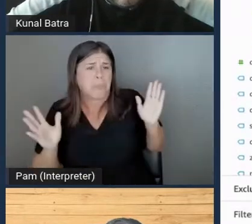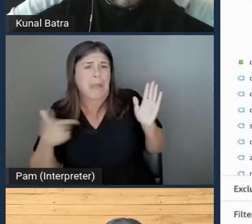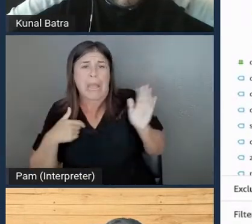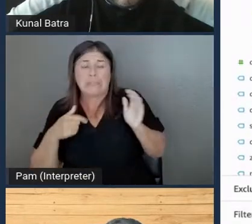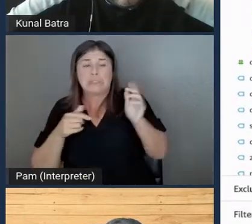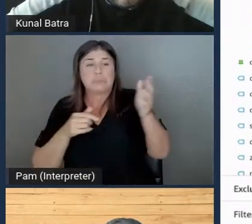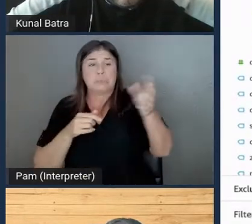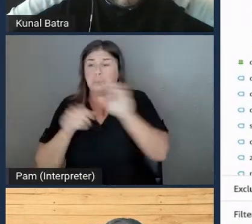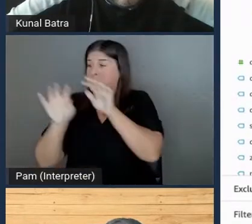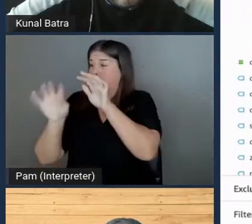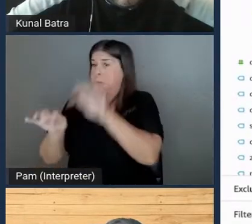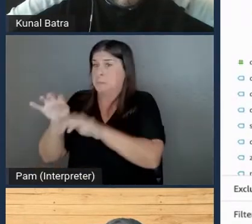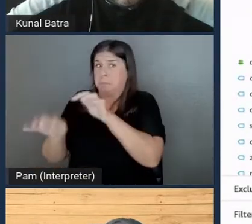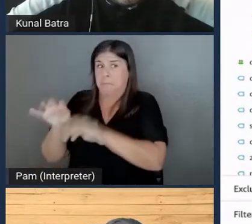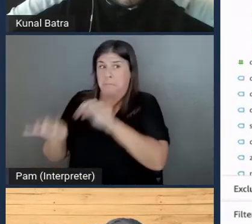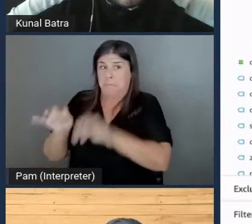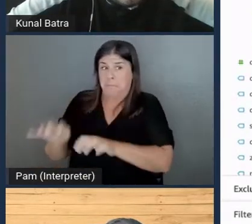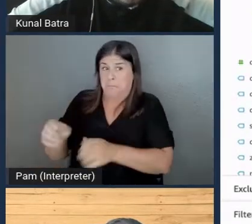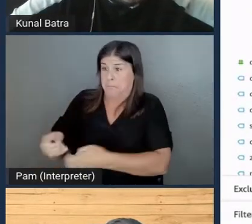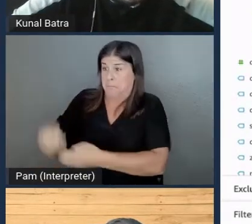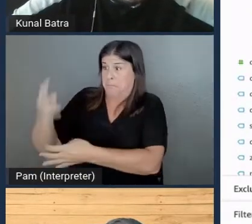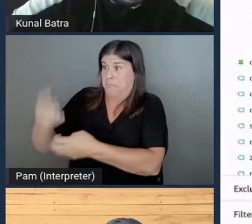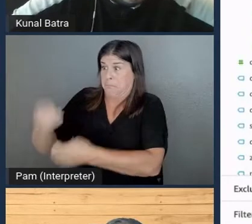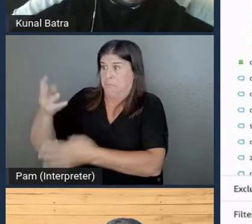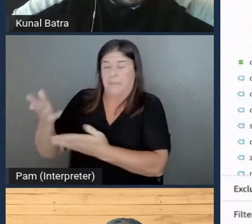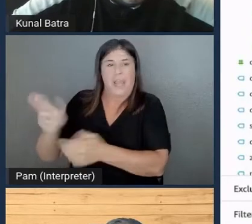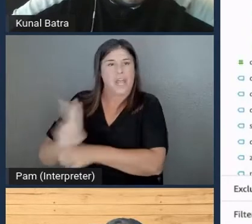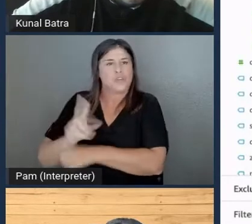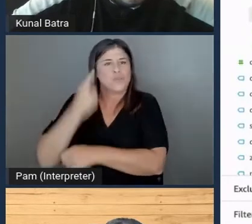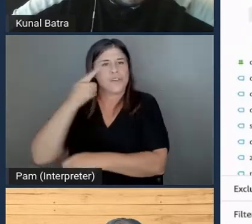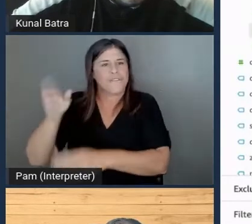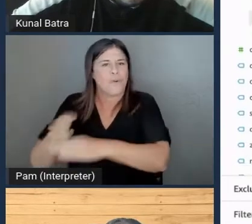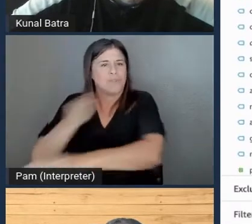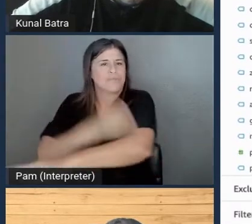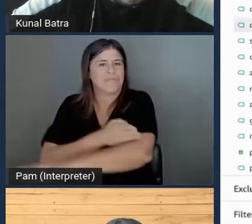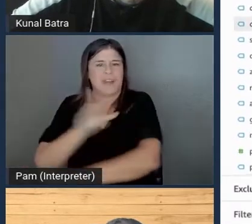and then use it for further enhancement of this data.